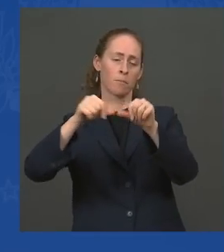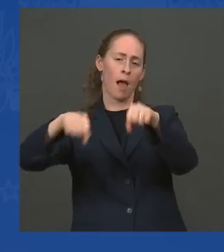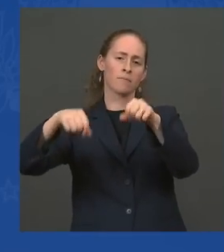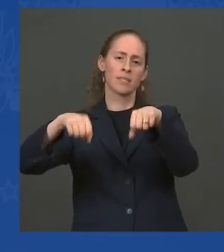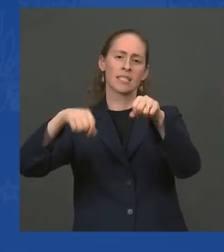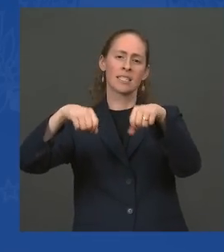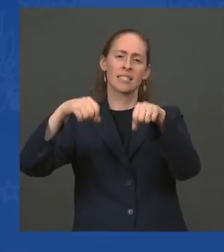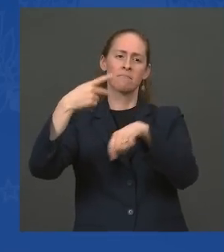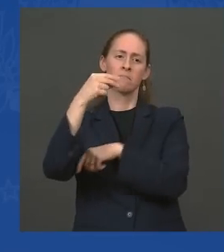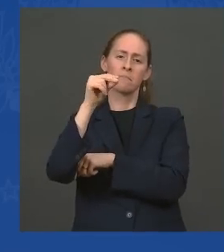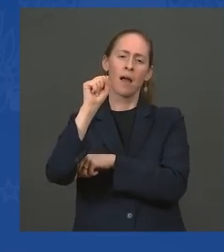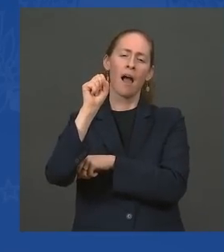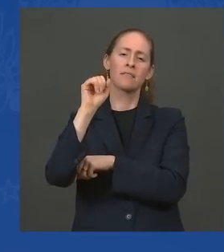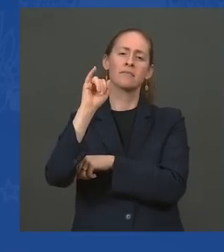We're the only nation in the world